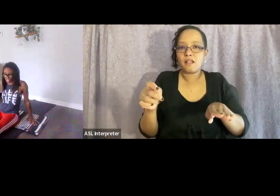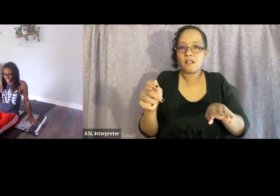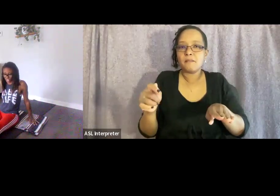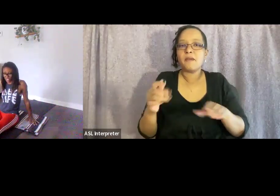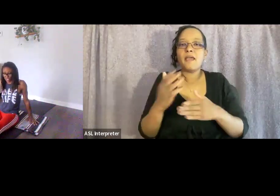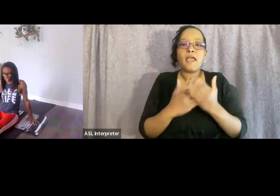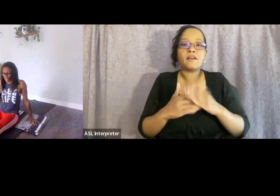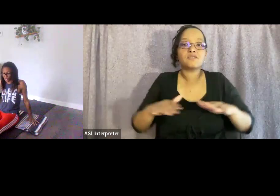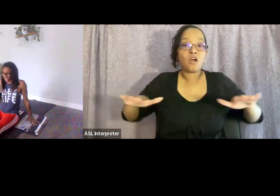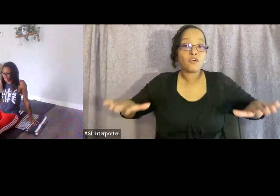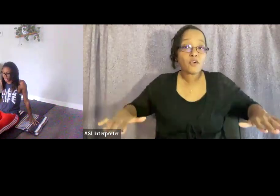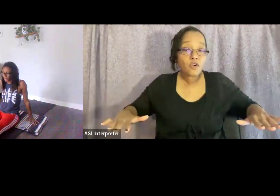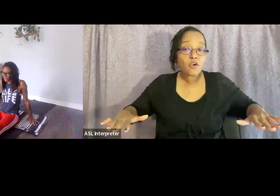of the chair, as you stretch your legs out.